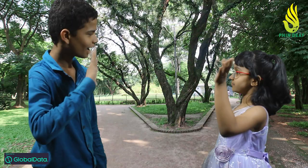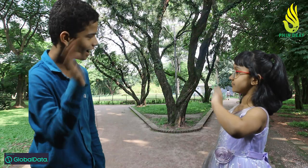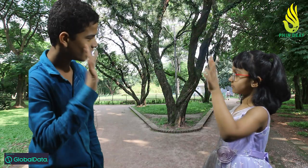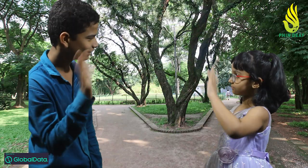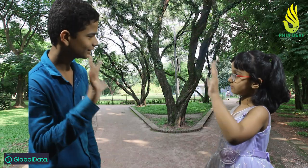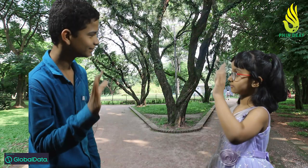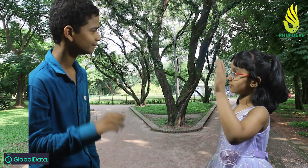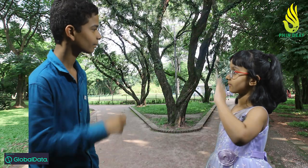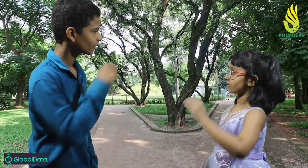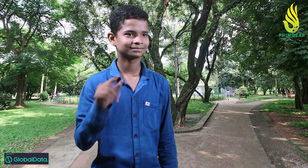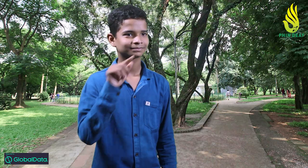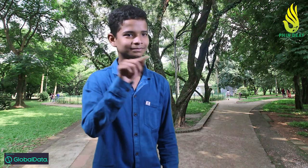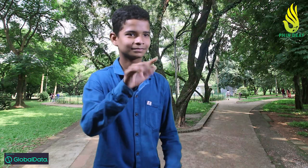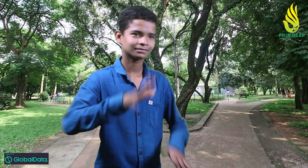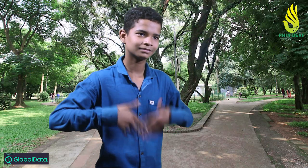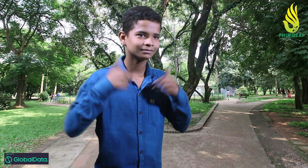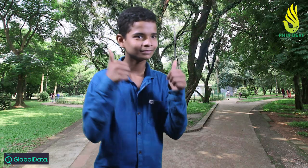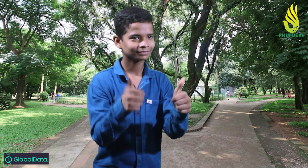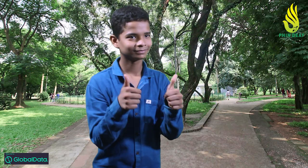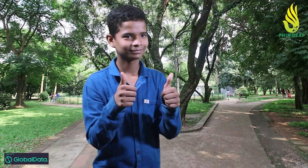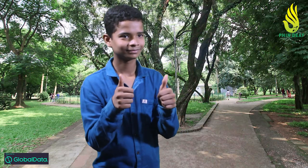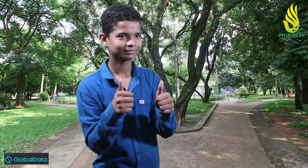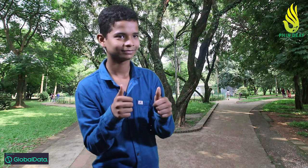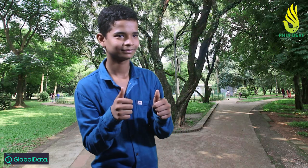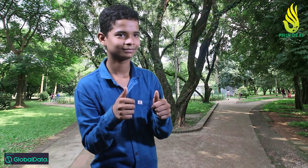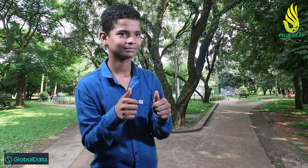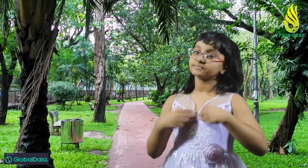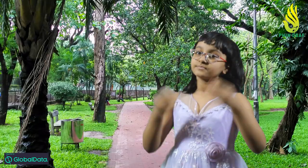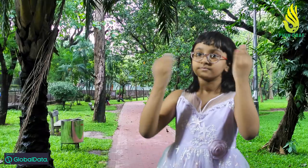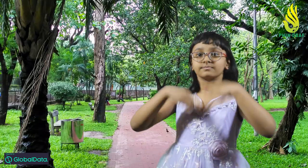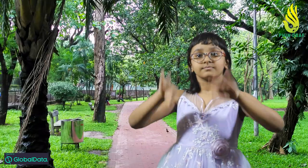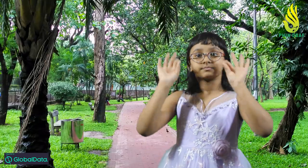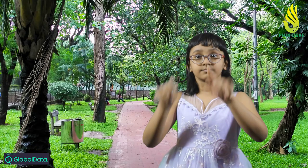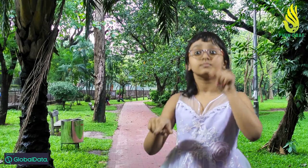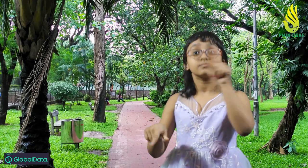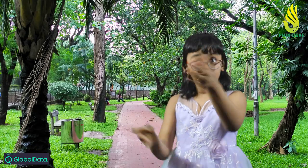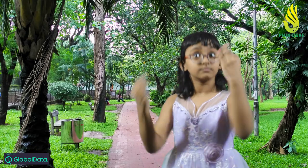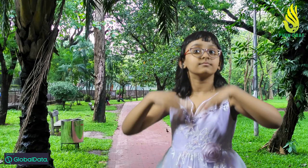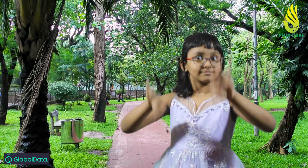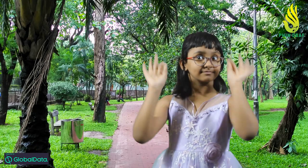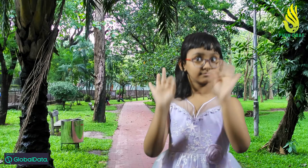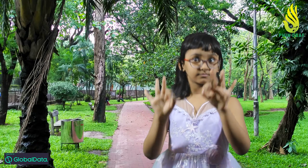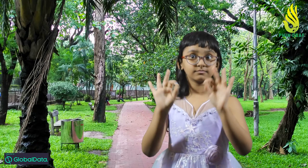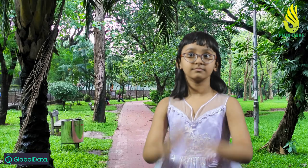Hello How are you ? I am good . How are you?